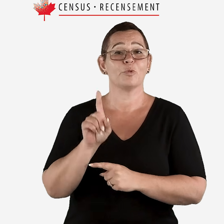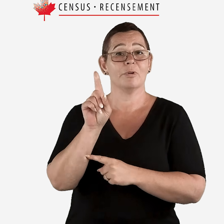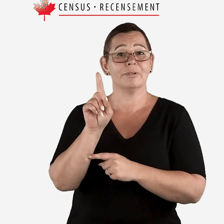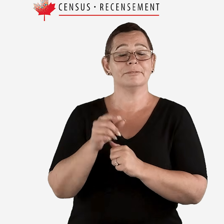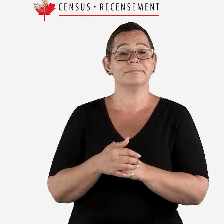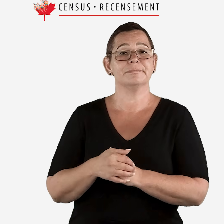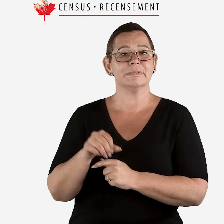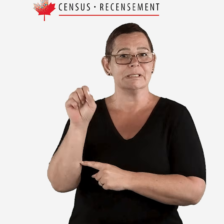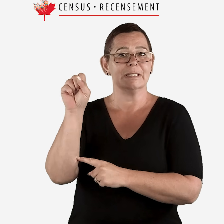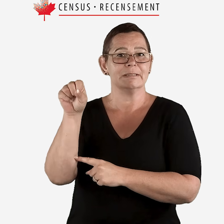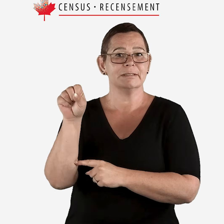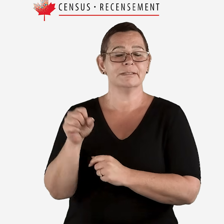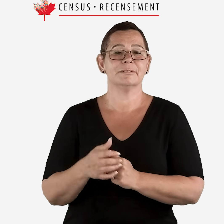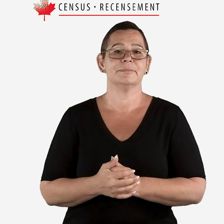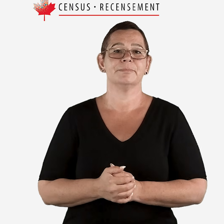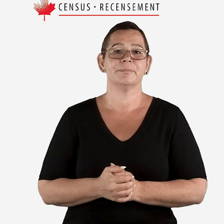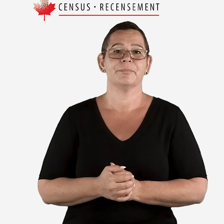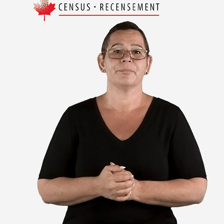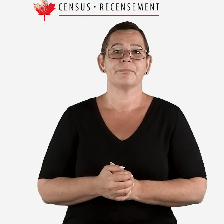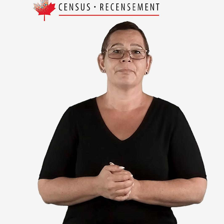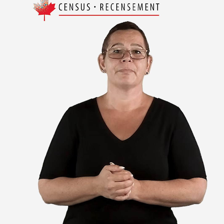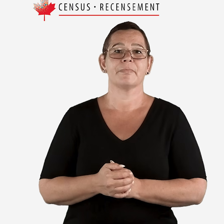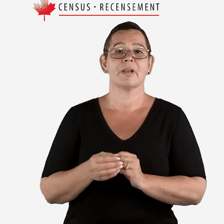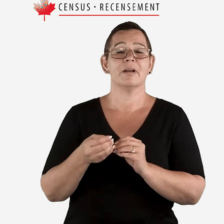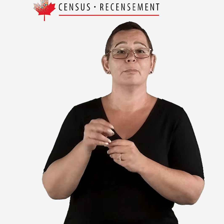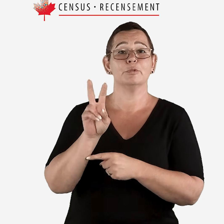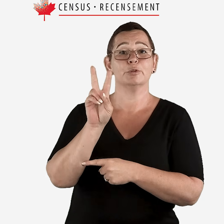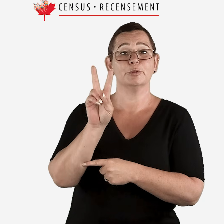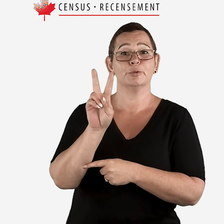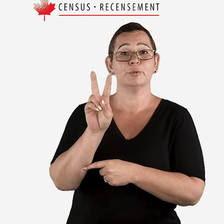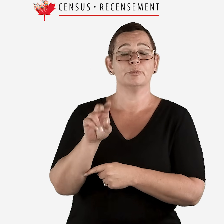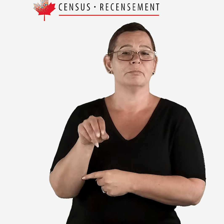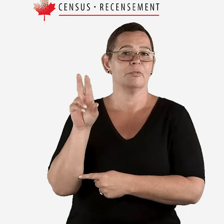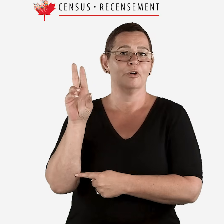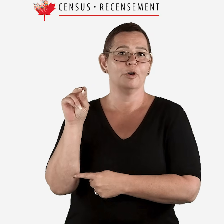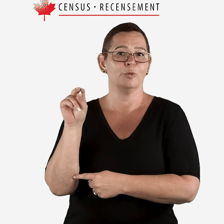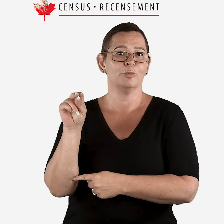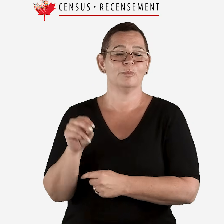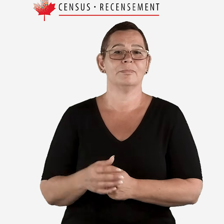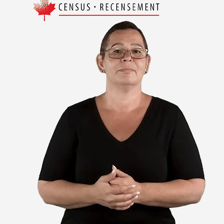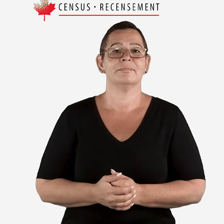Response option 1: Yes Response option 2: No